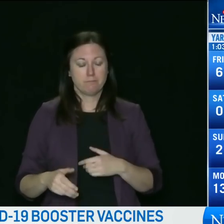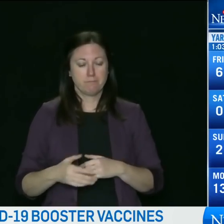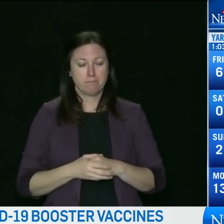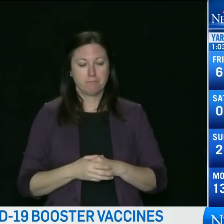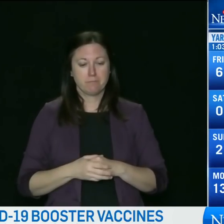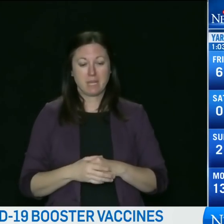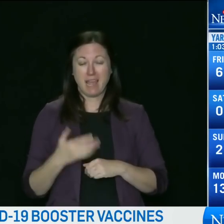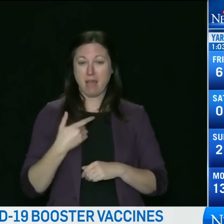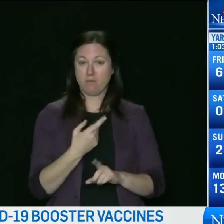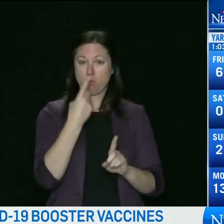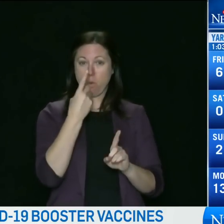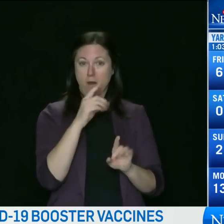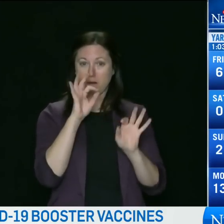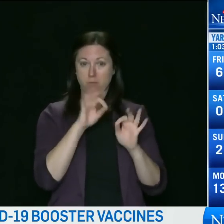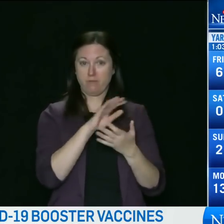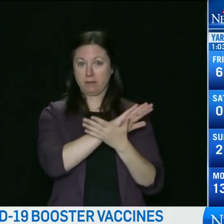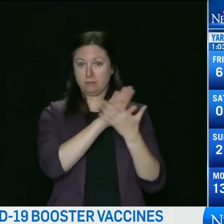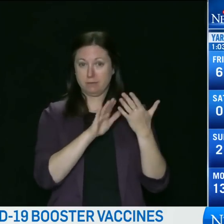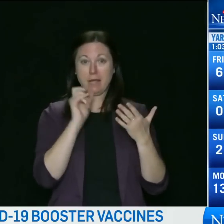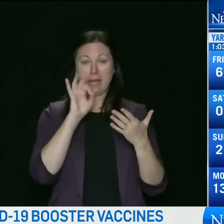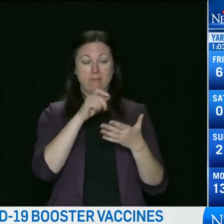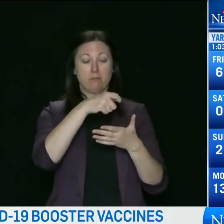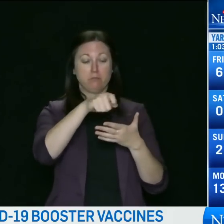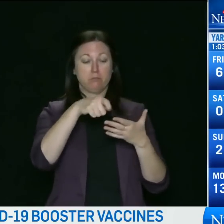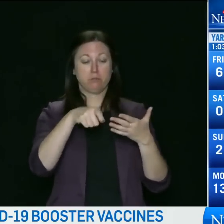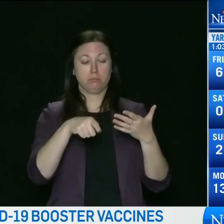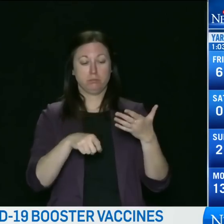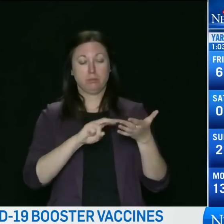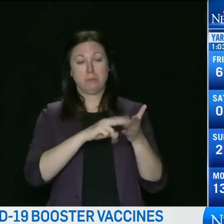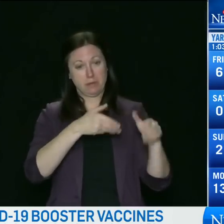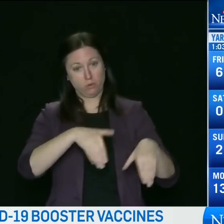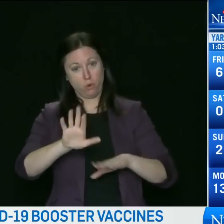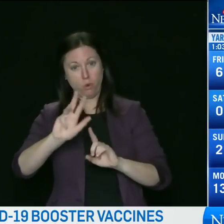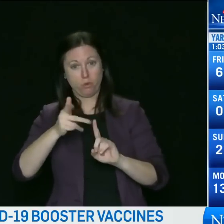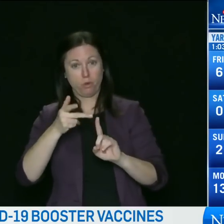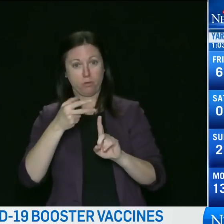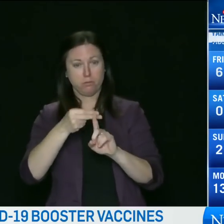CONSIDERATION.